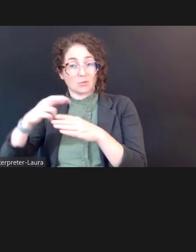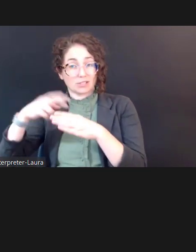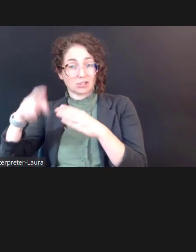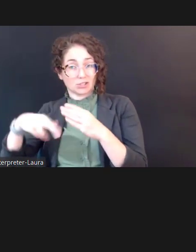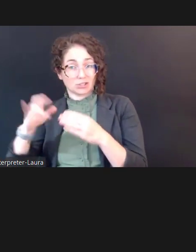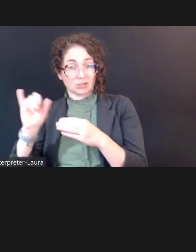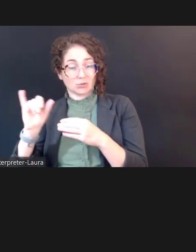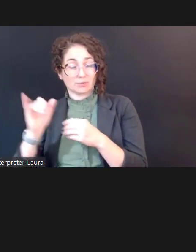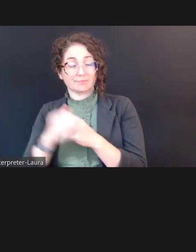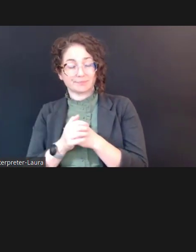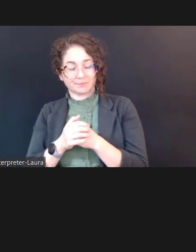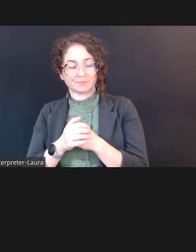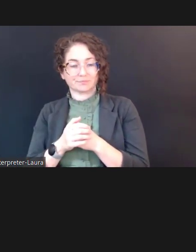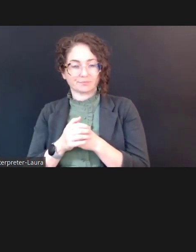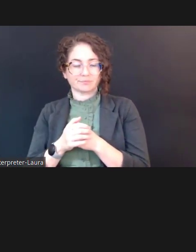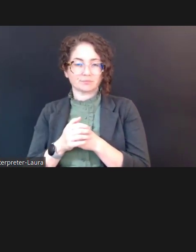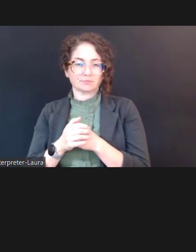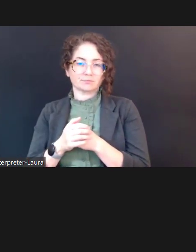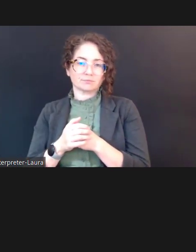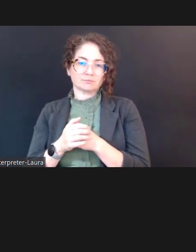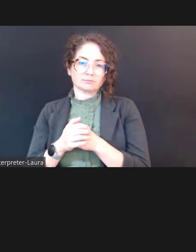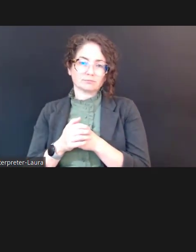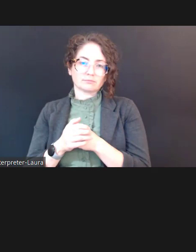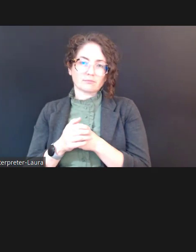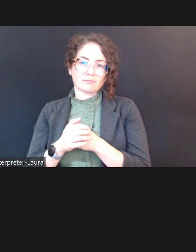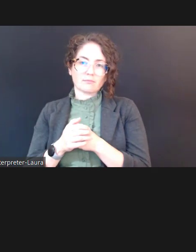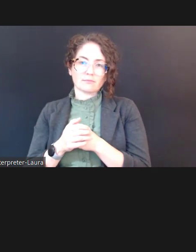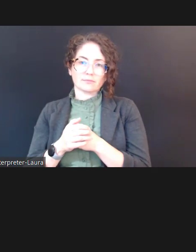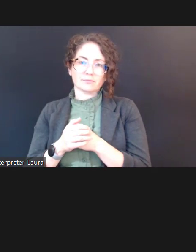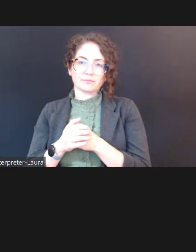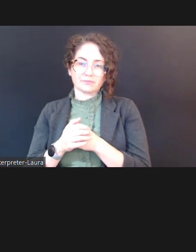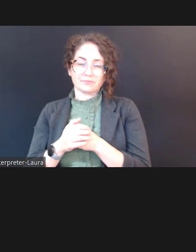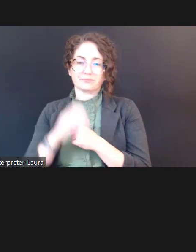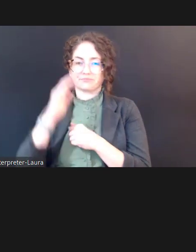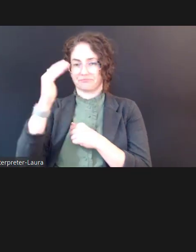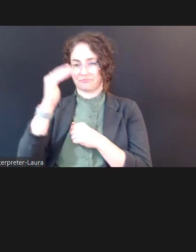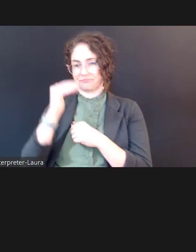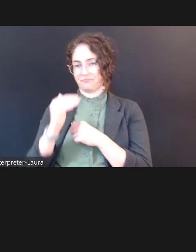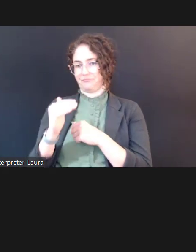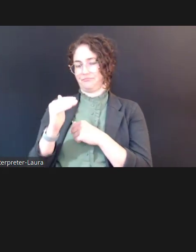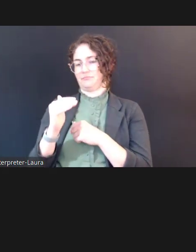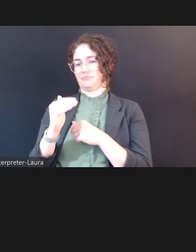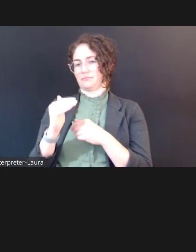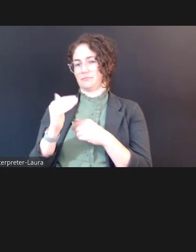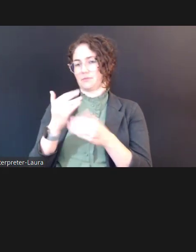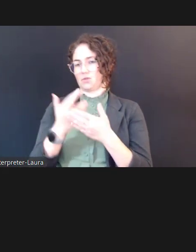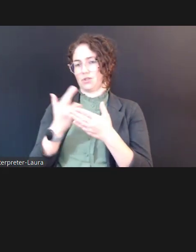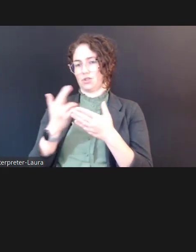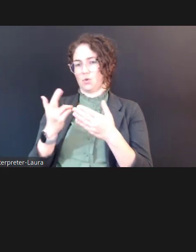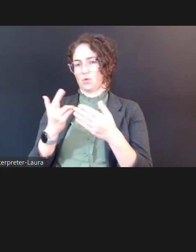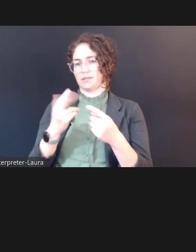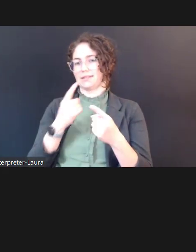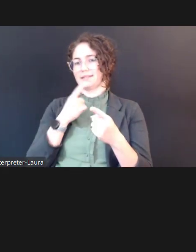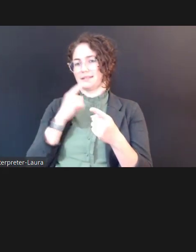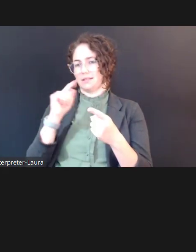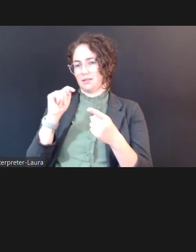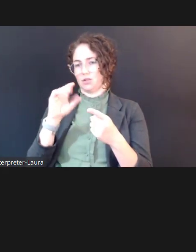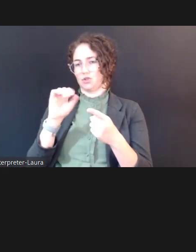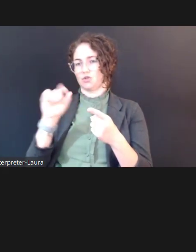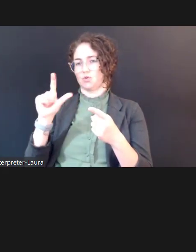In the next group of resources, you'll find a tool for tracking a group of children through the screening process.